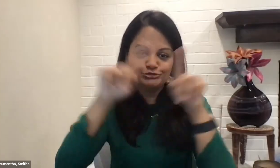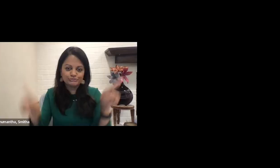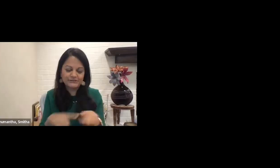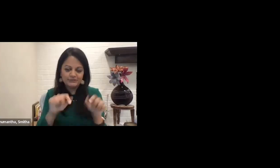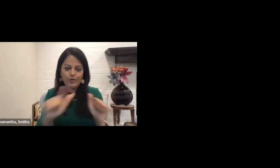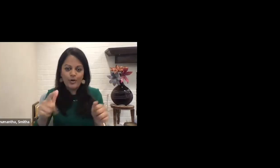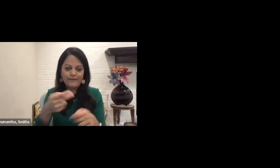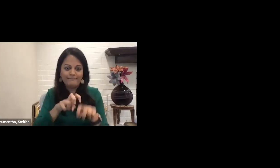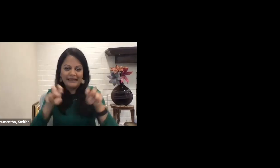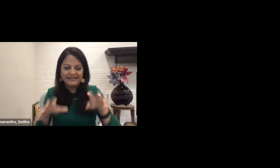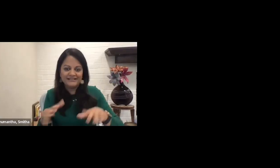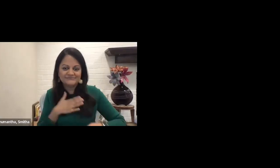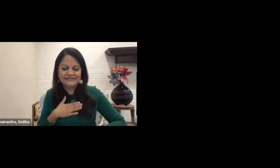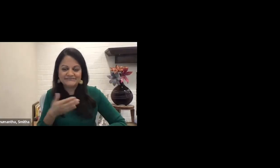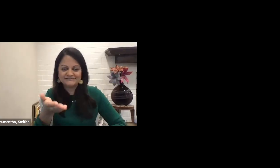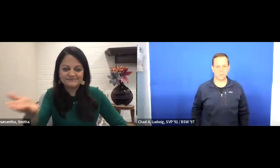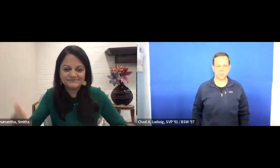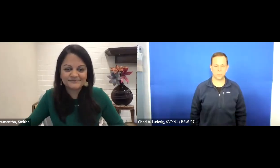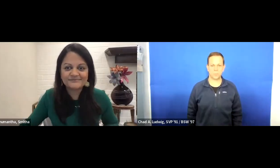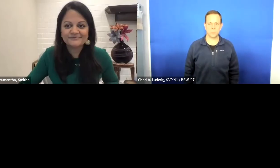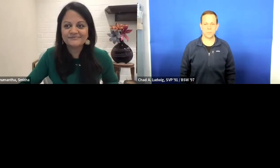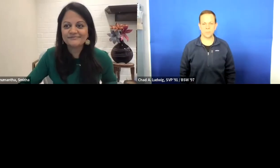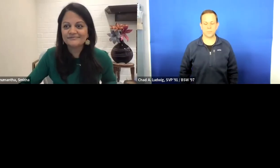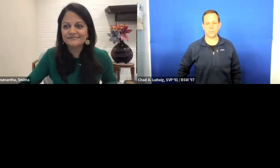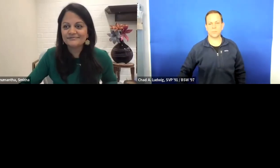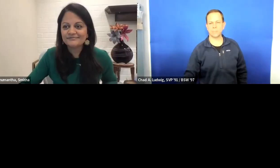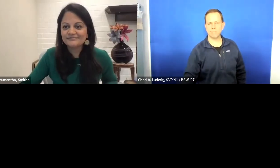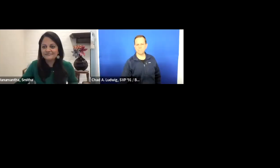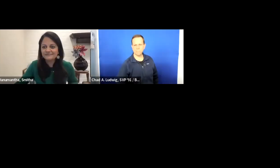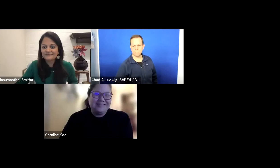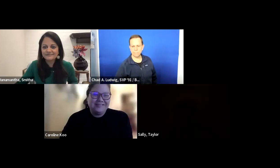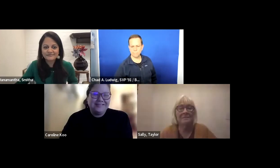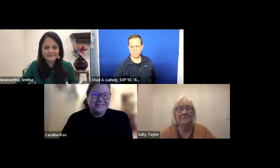so, panelists, could you please turn your screen ons-- screens on?